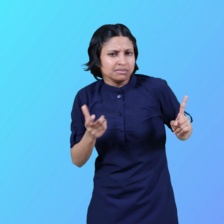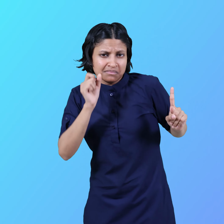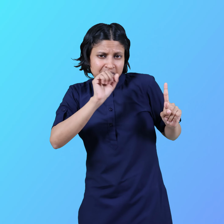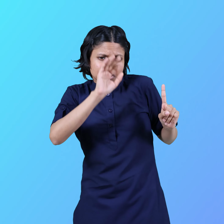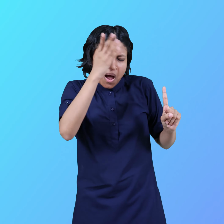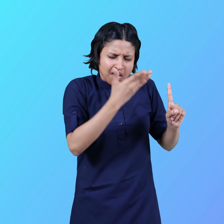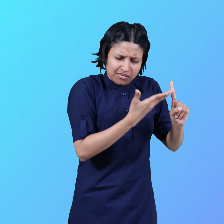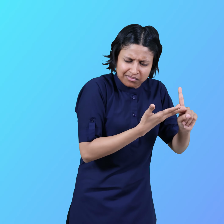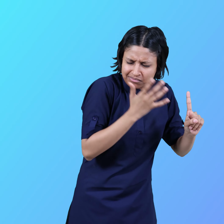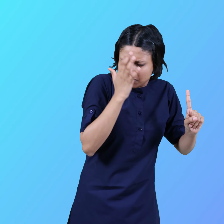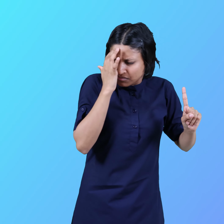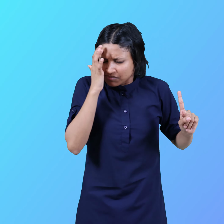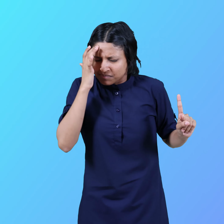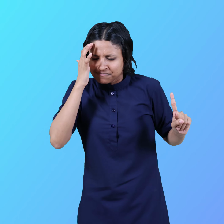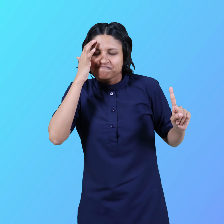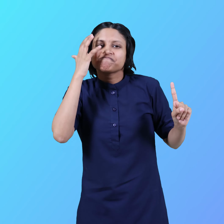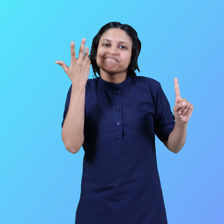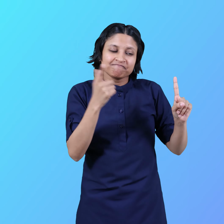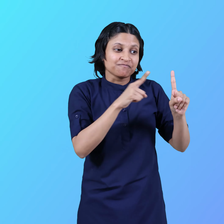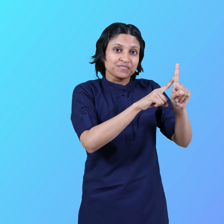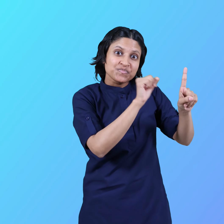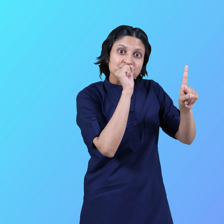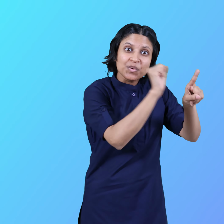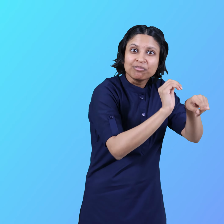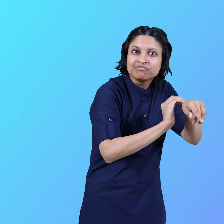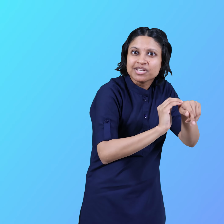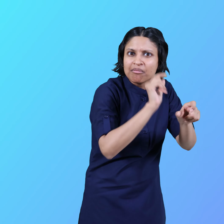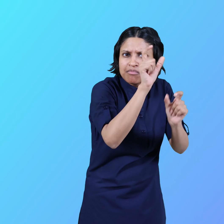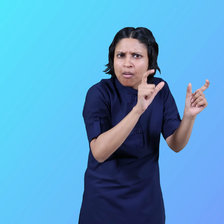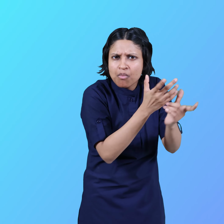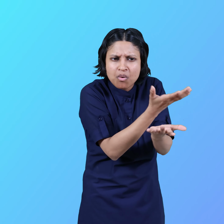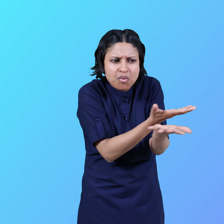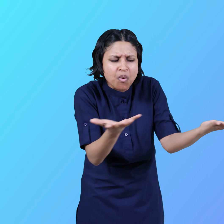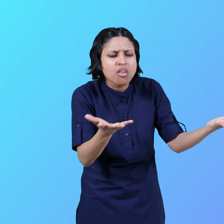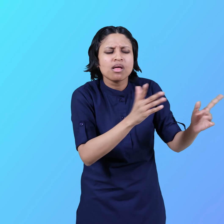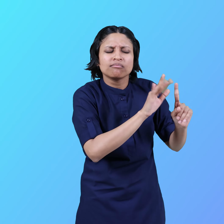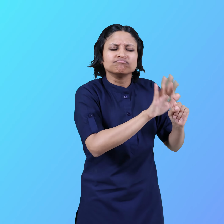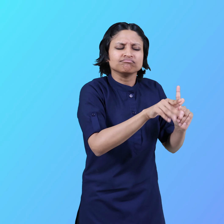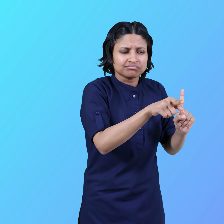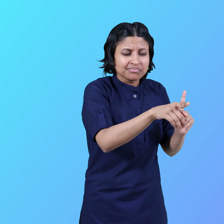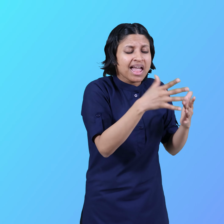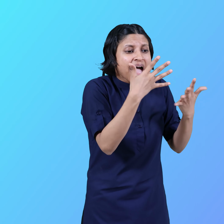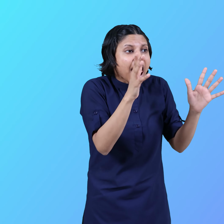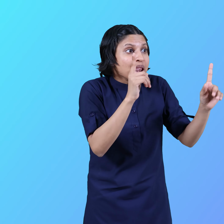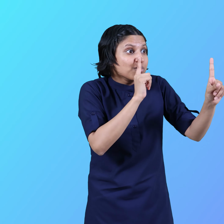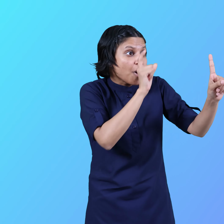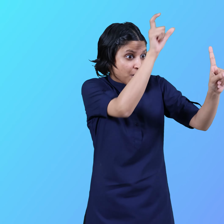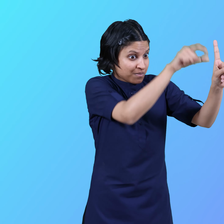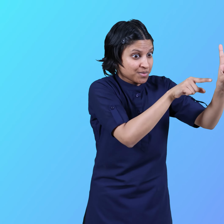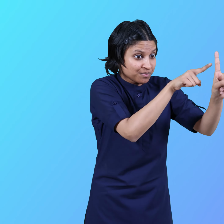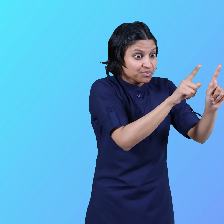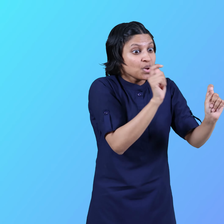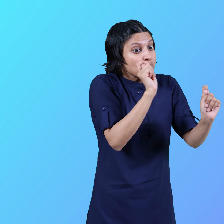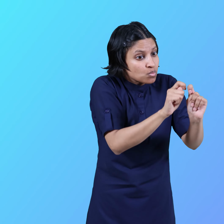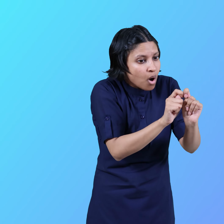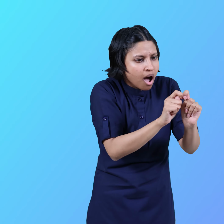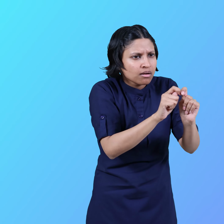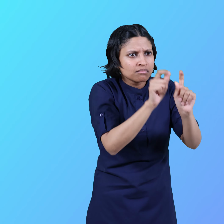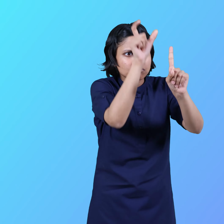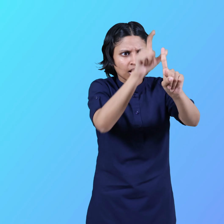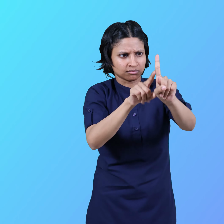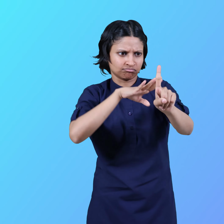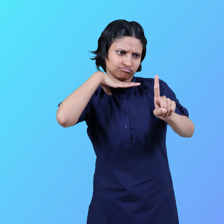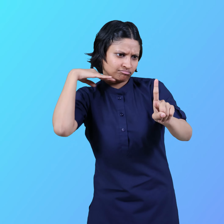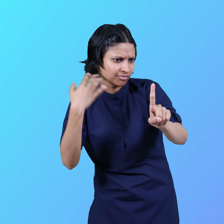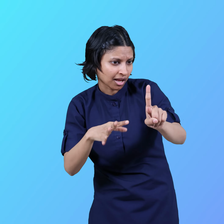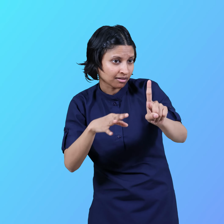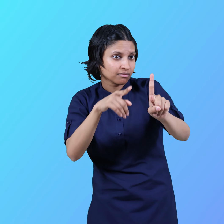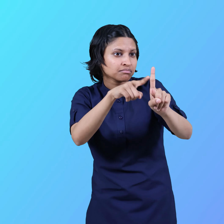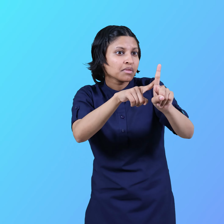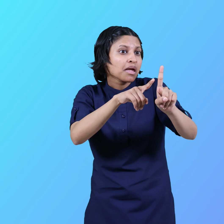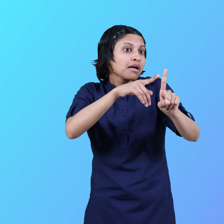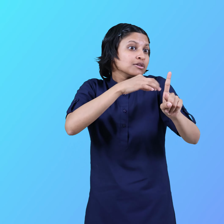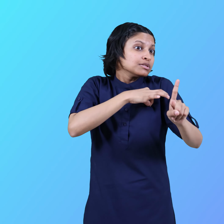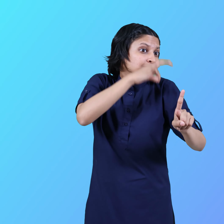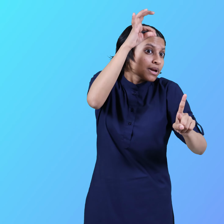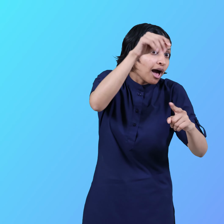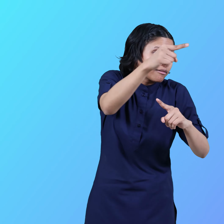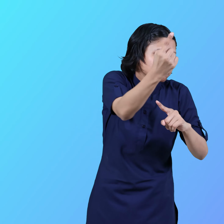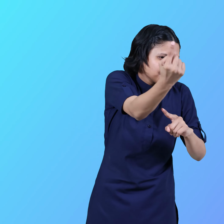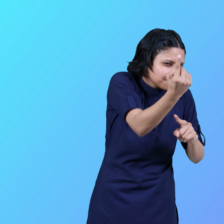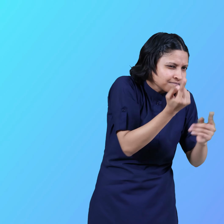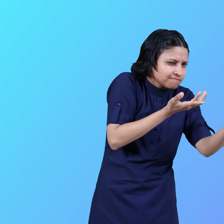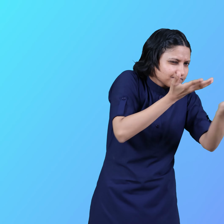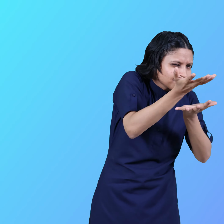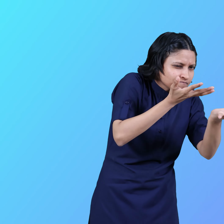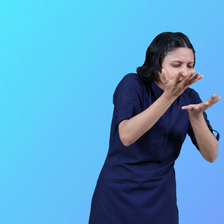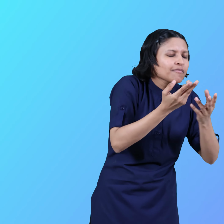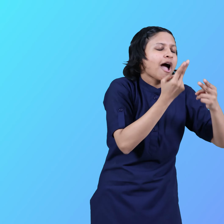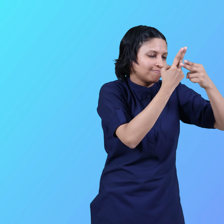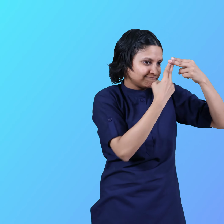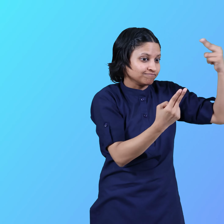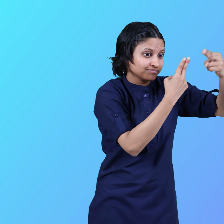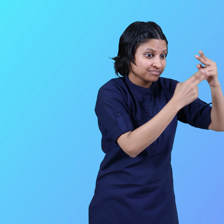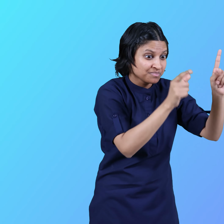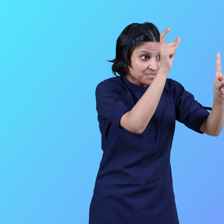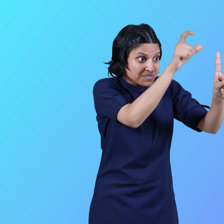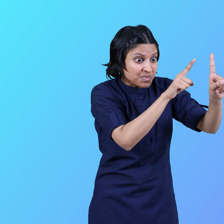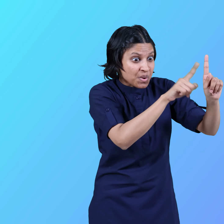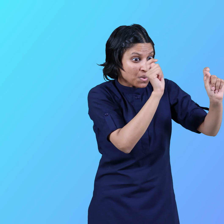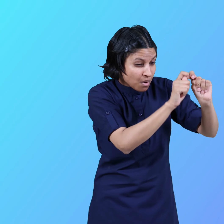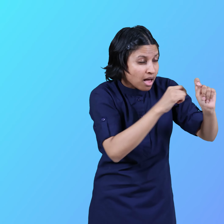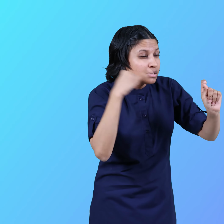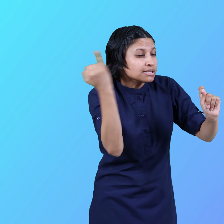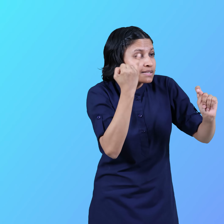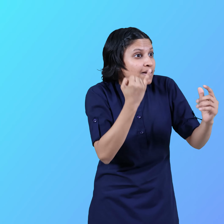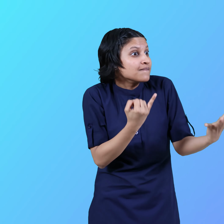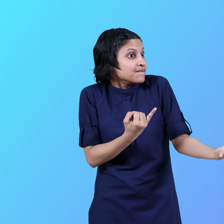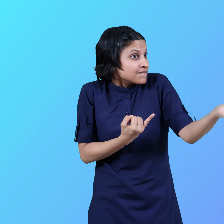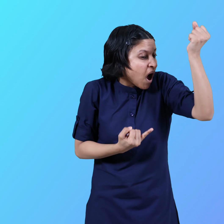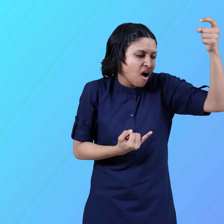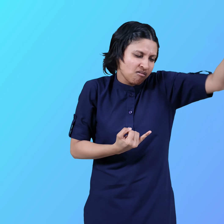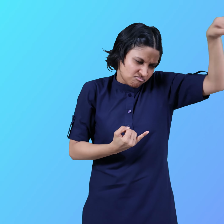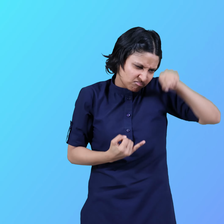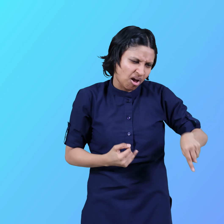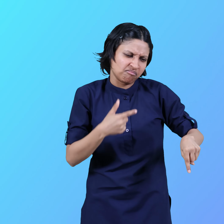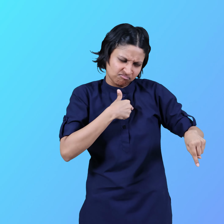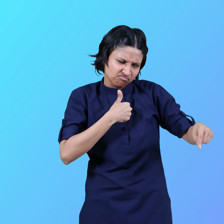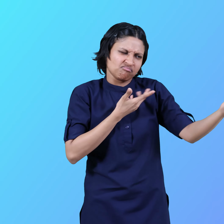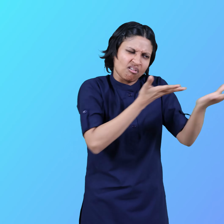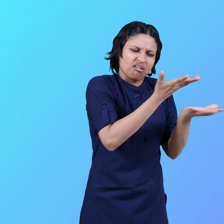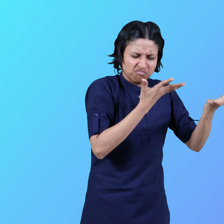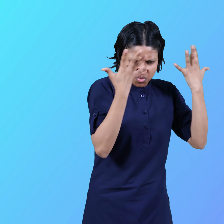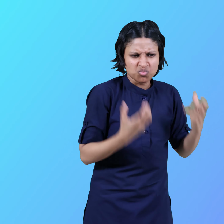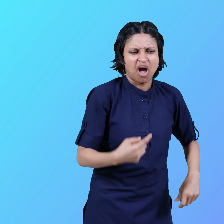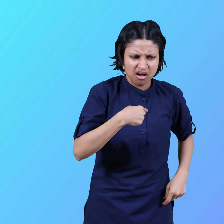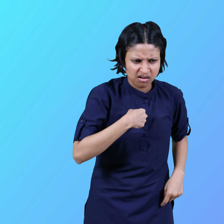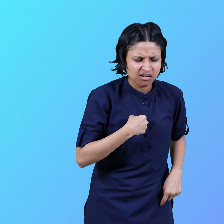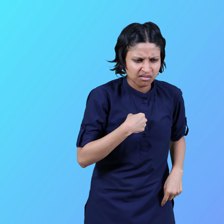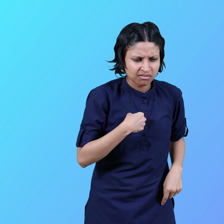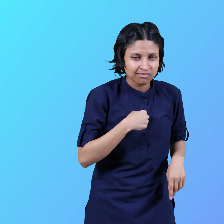Finally, Saul said to his officers, “Find me a woman who contacts ghosts. Then I can go to her and find out what’s going to happen.”